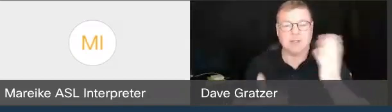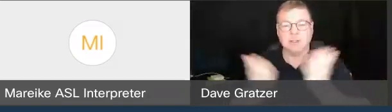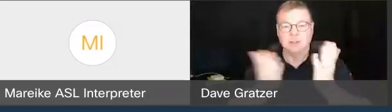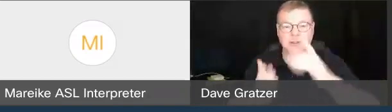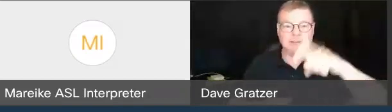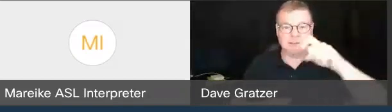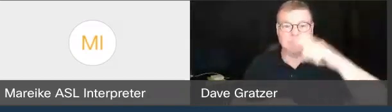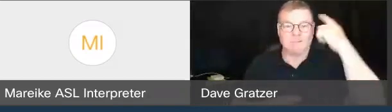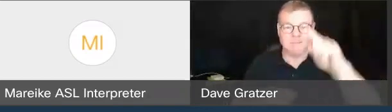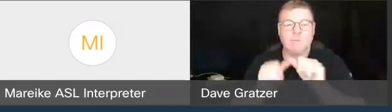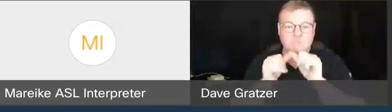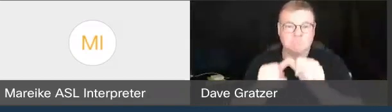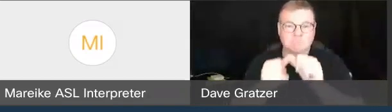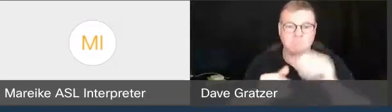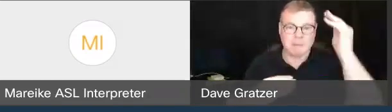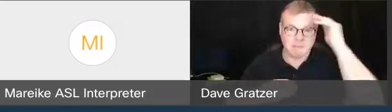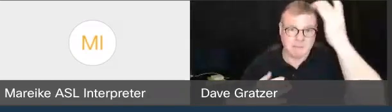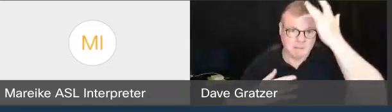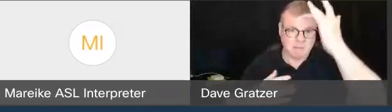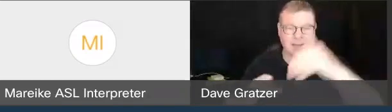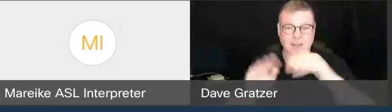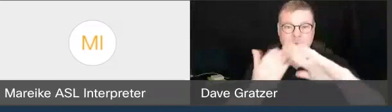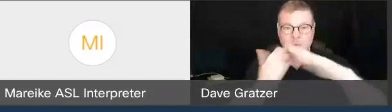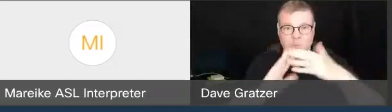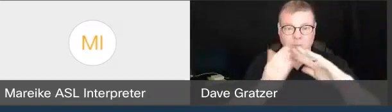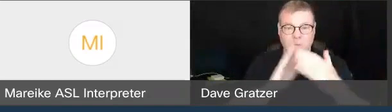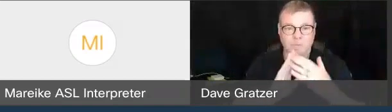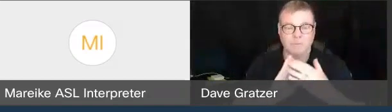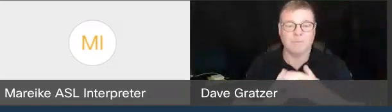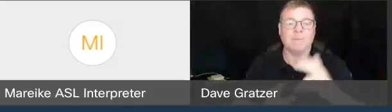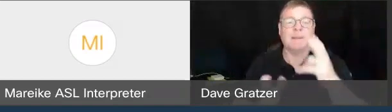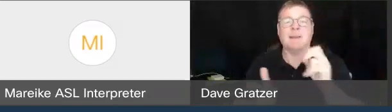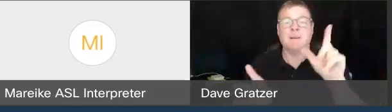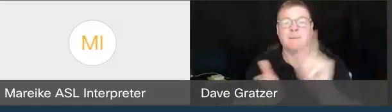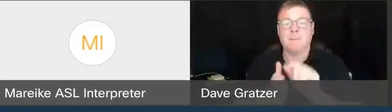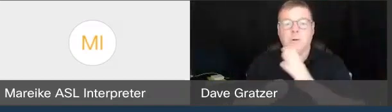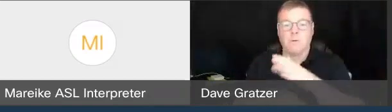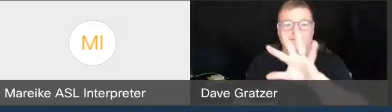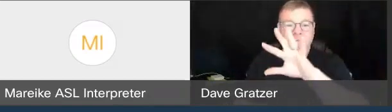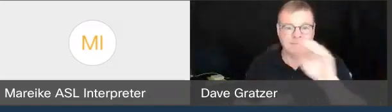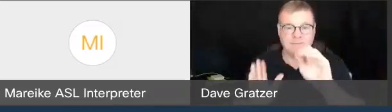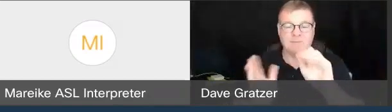and persistent mental illness in a community. He has published over 50 research papers